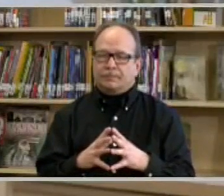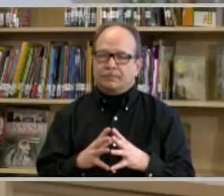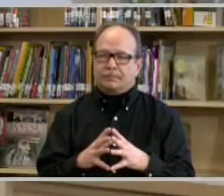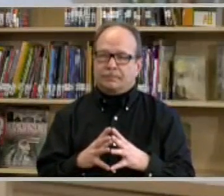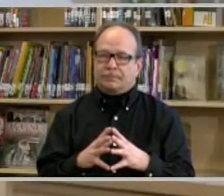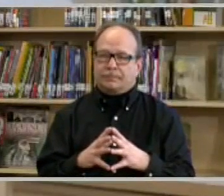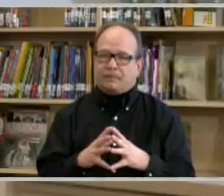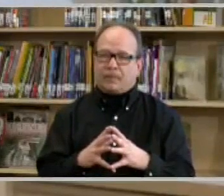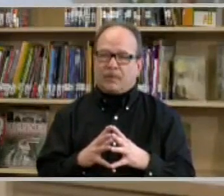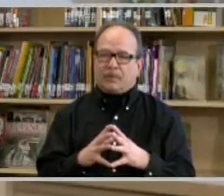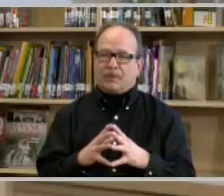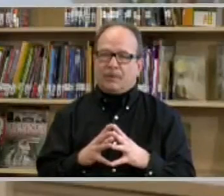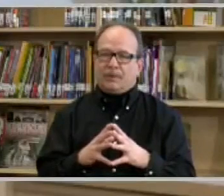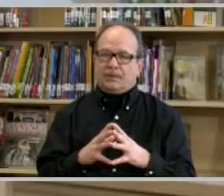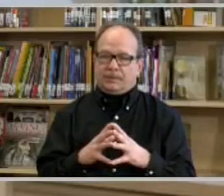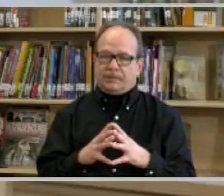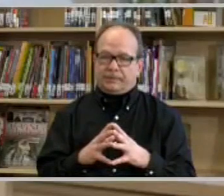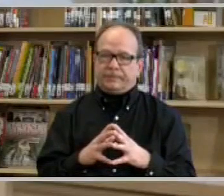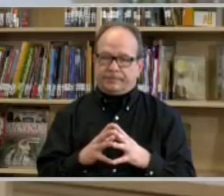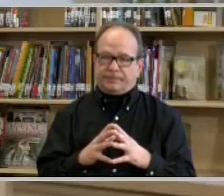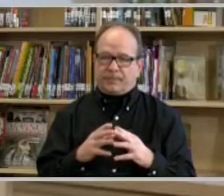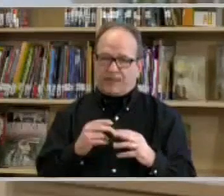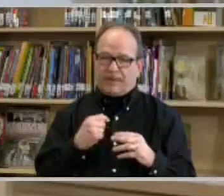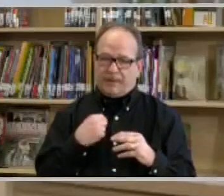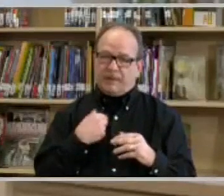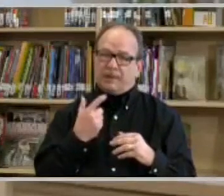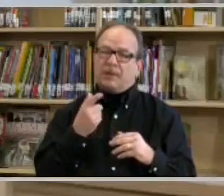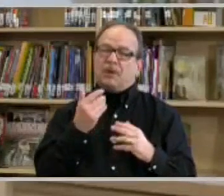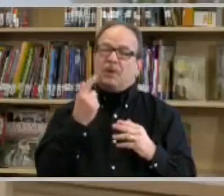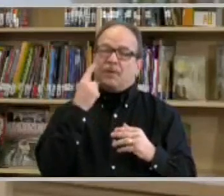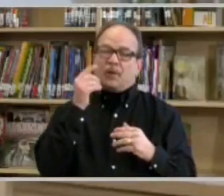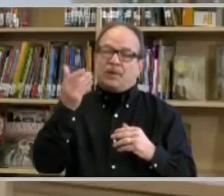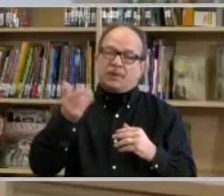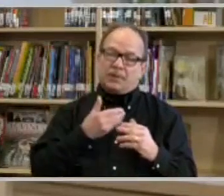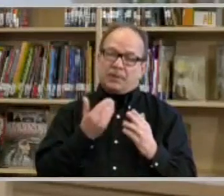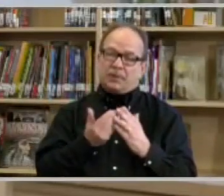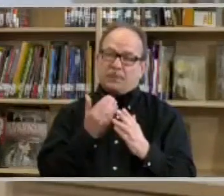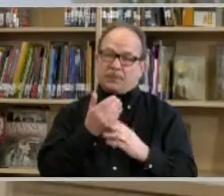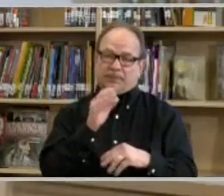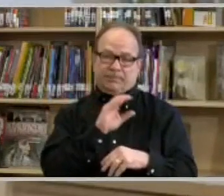THINKING, IF WE CAN HAVE OUR NEW CHIEF OF POLICE TO BE MORE ON